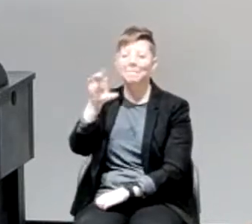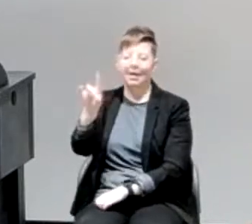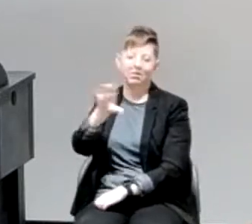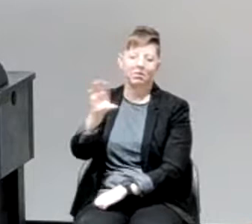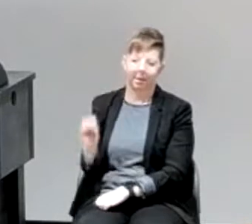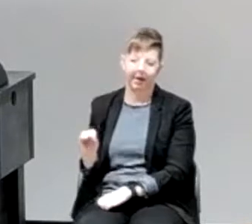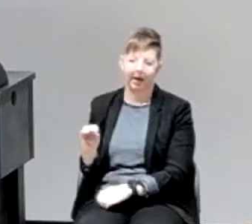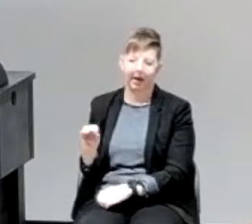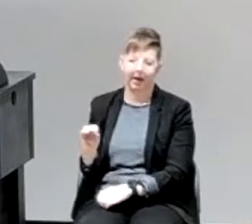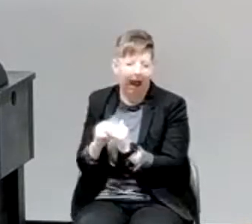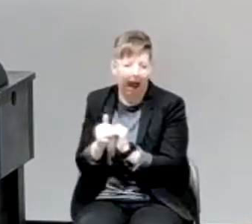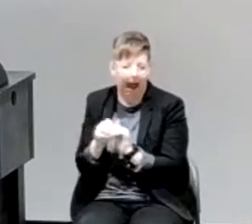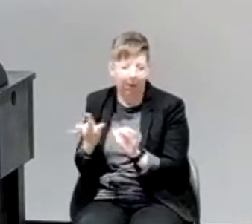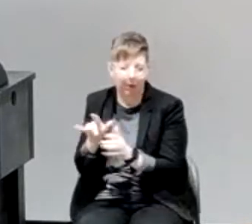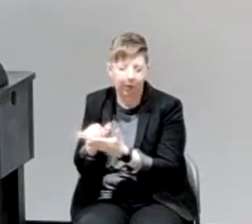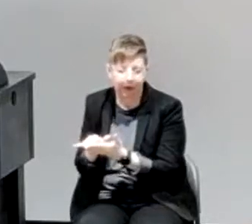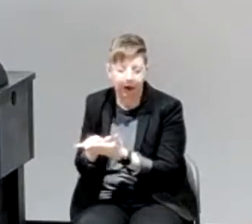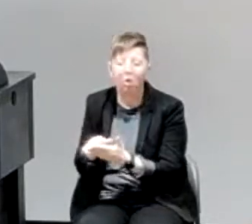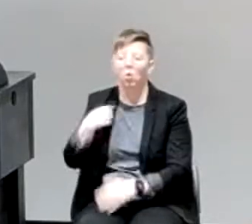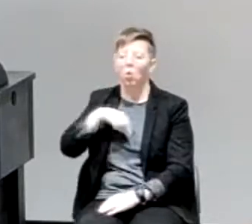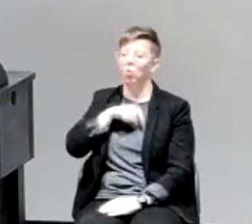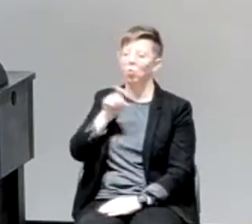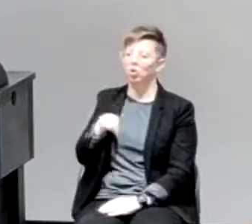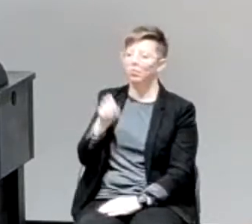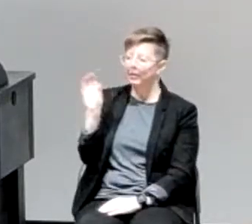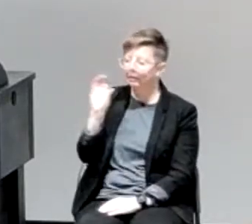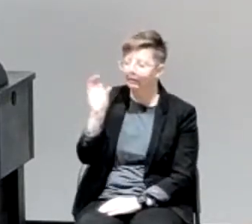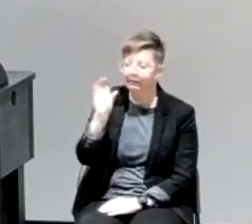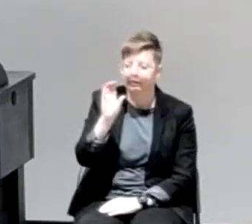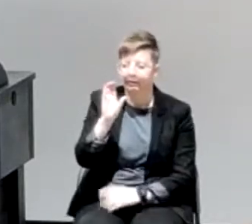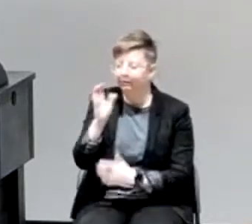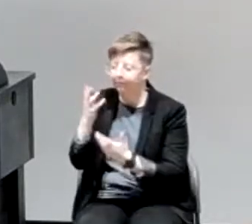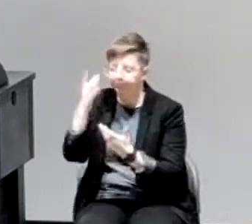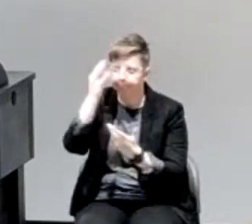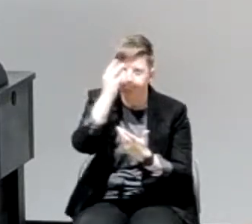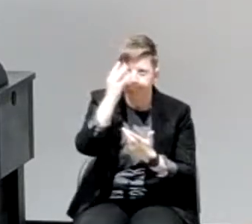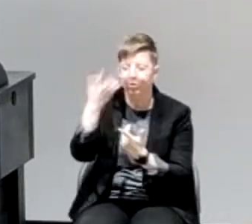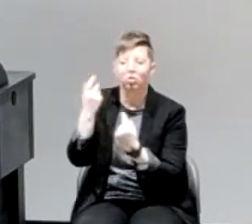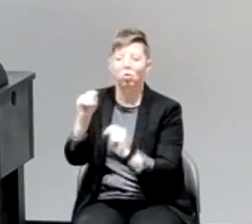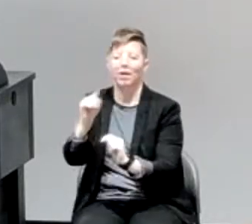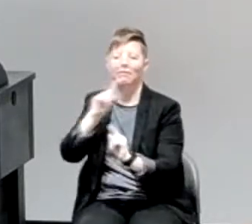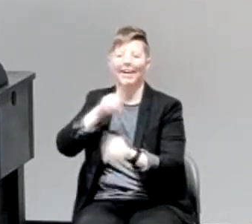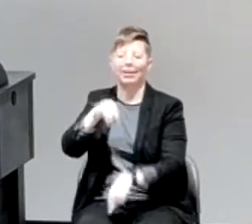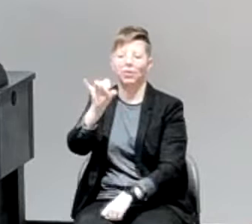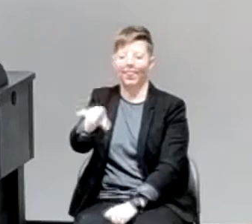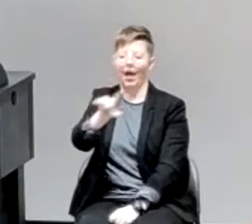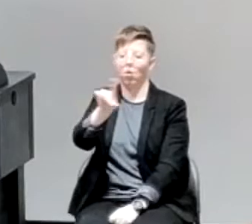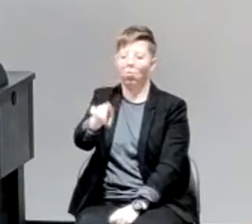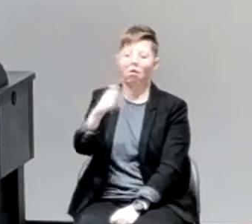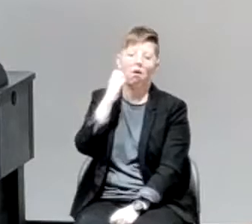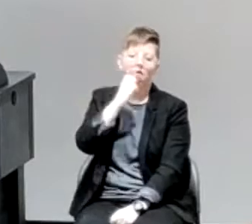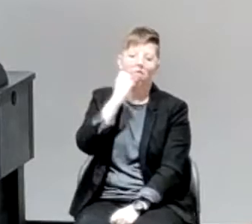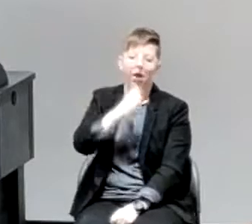To kick the tail in other states in landing the big knowledge based companies. How do we do that?